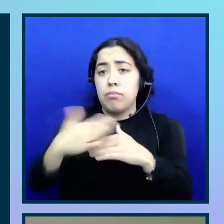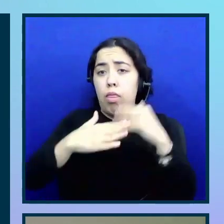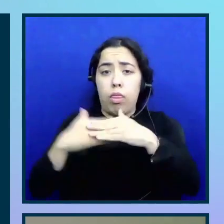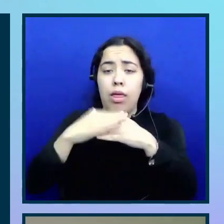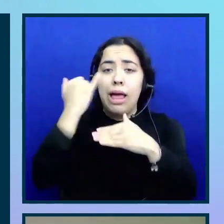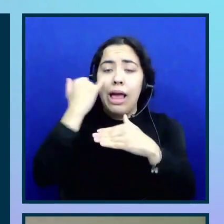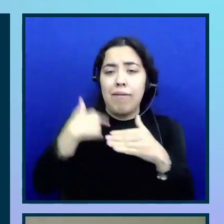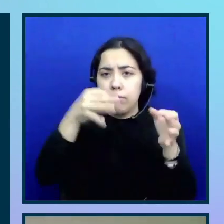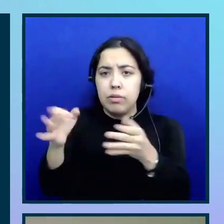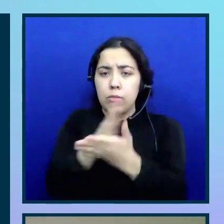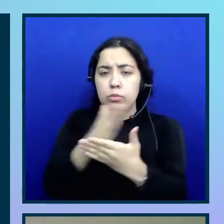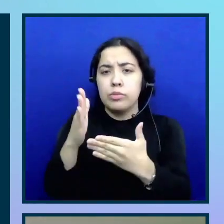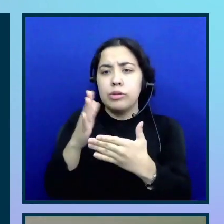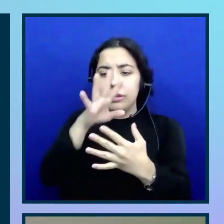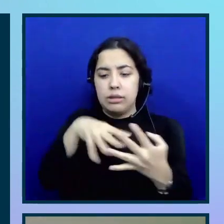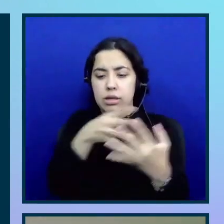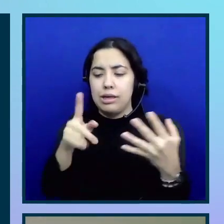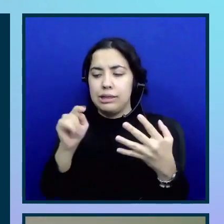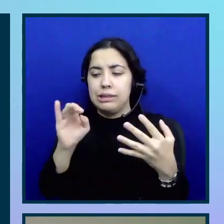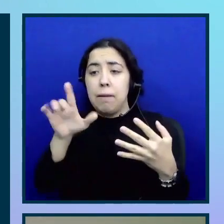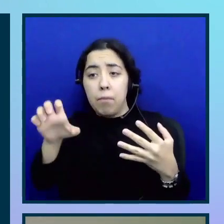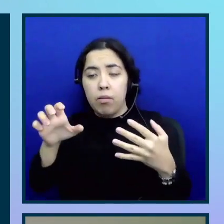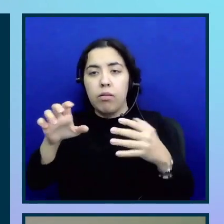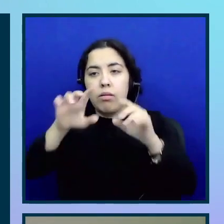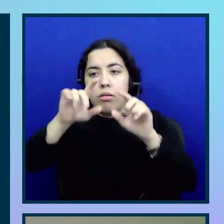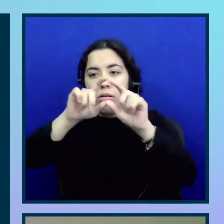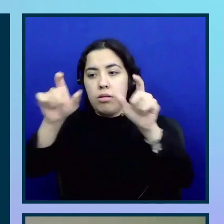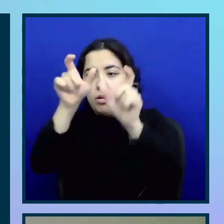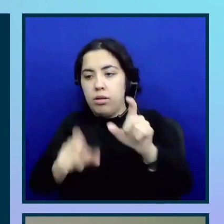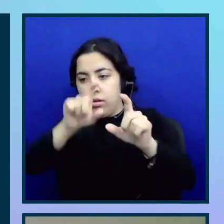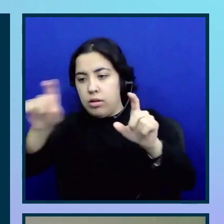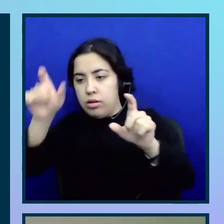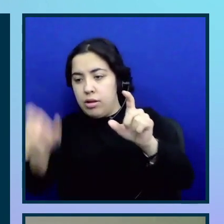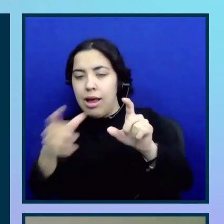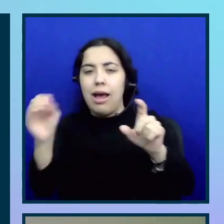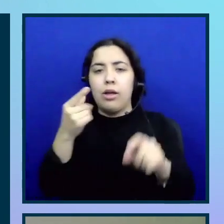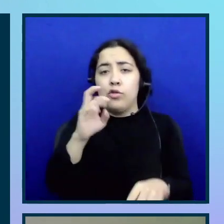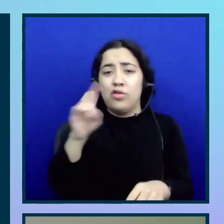between a table and a grid, fundamentally, a table is probably easier, and has a shallow learning curve